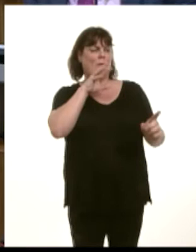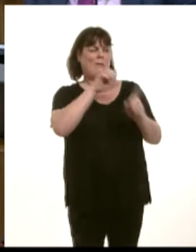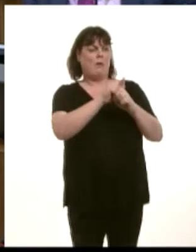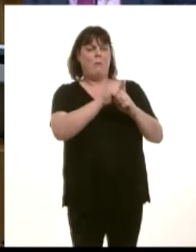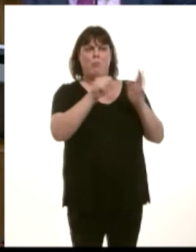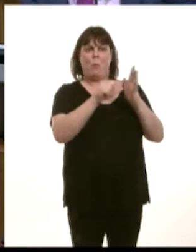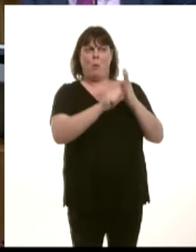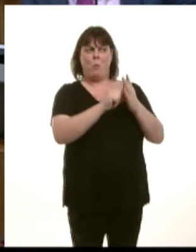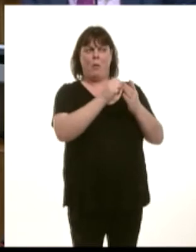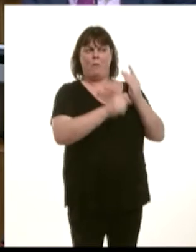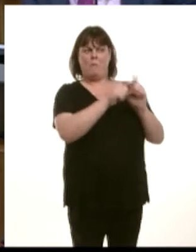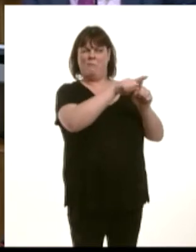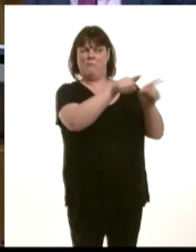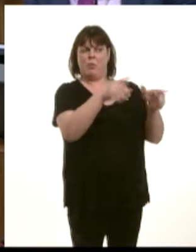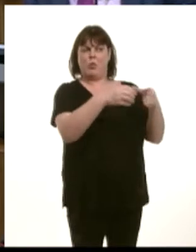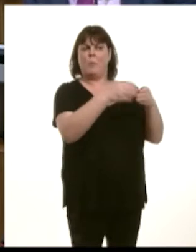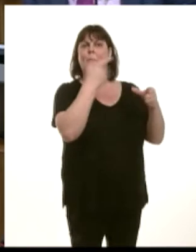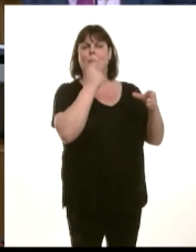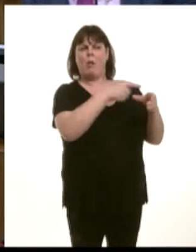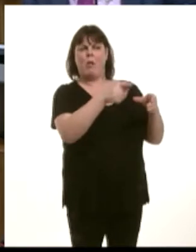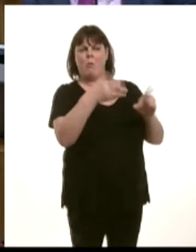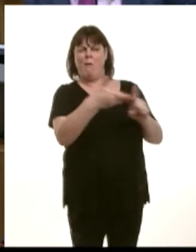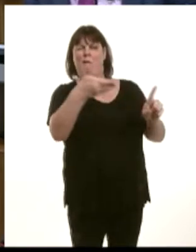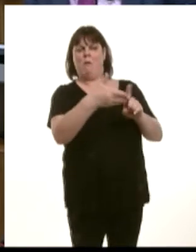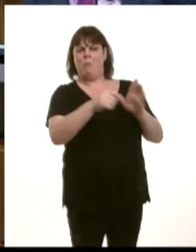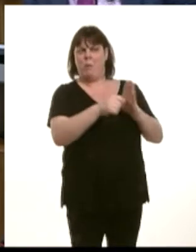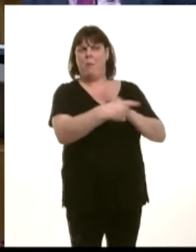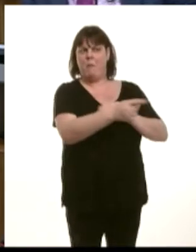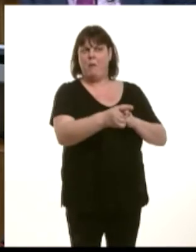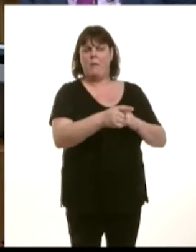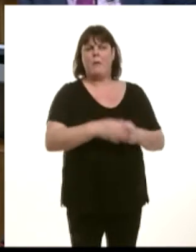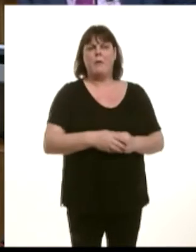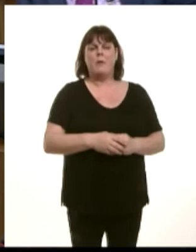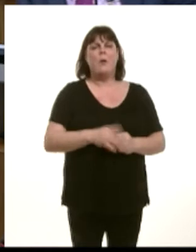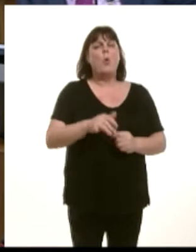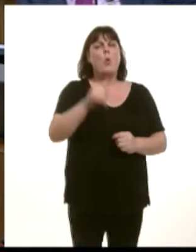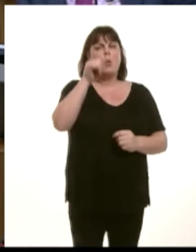individuals, as far as possible, that problem is identified. It can never be perfect, of course, and we know that from the recent months.